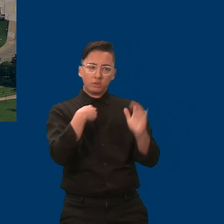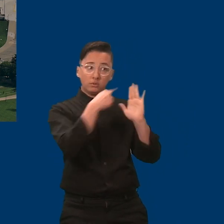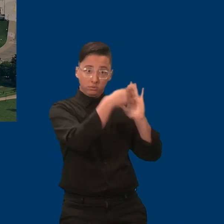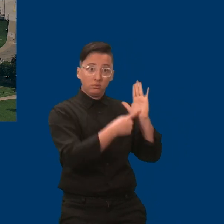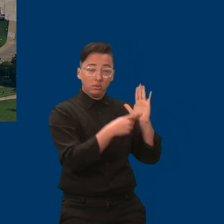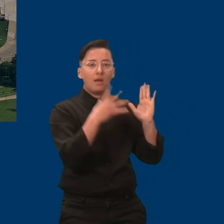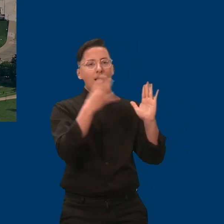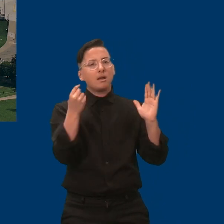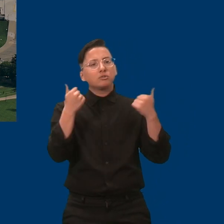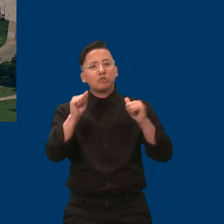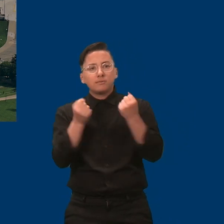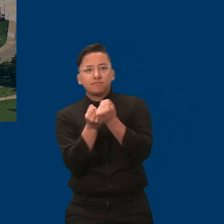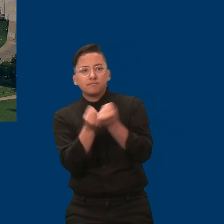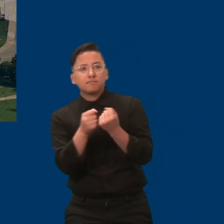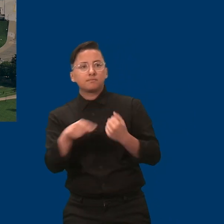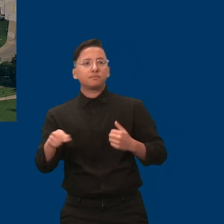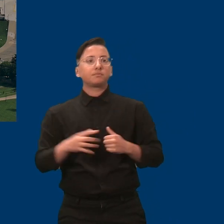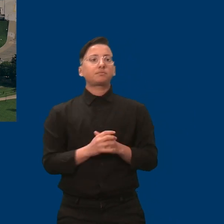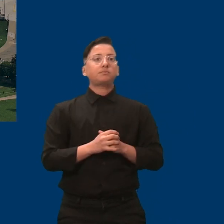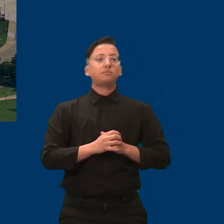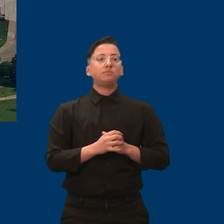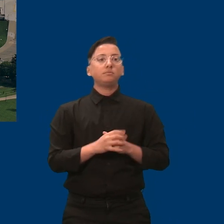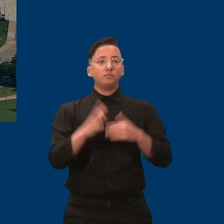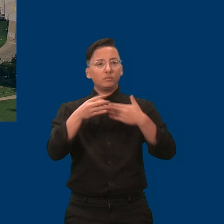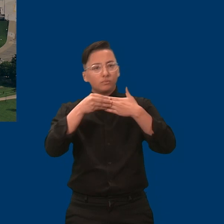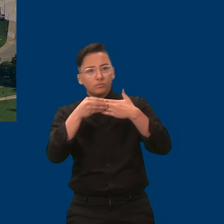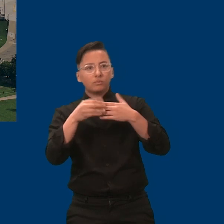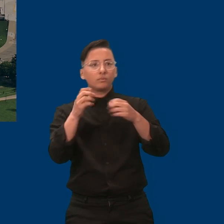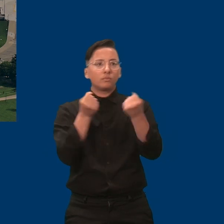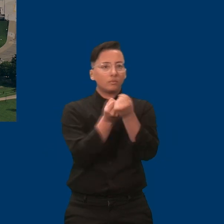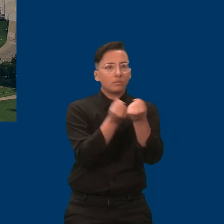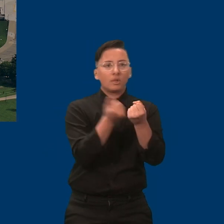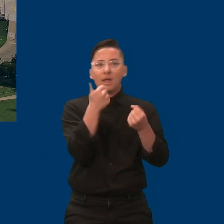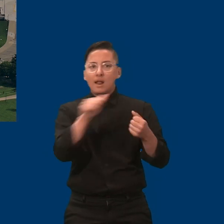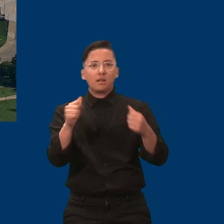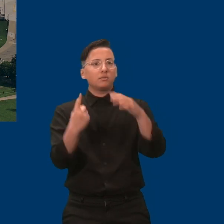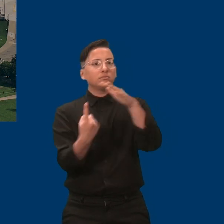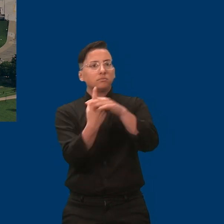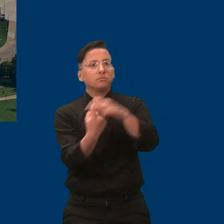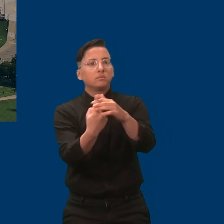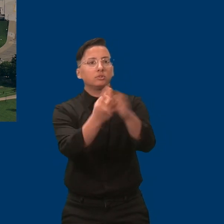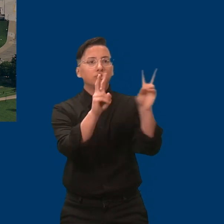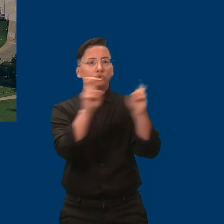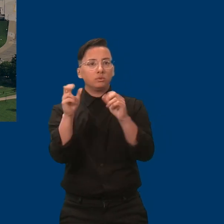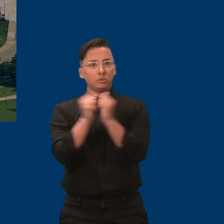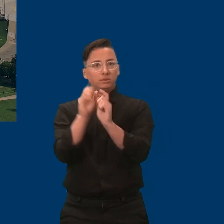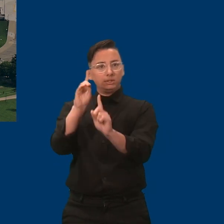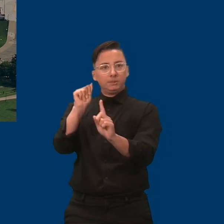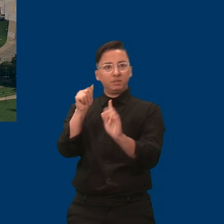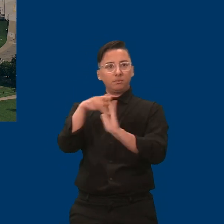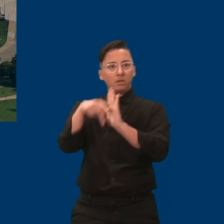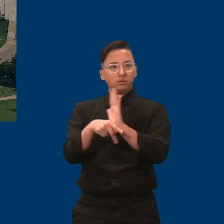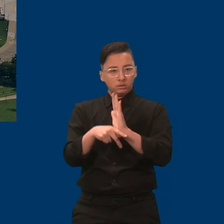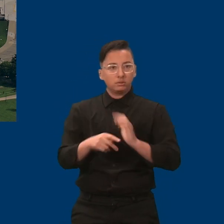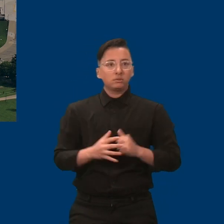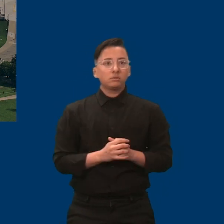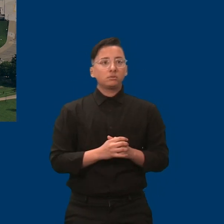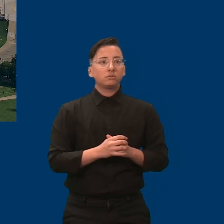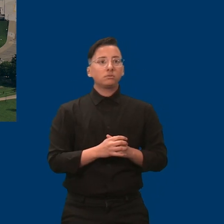document that supports any pro-disability policy that aligns with MCD's mission and values.